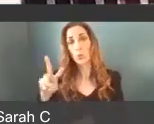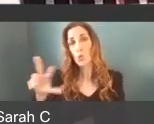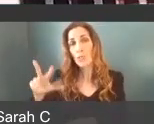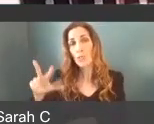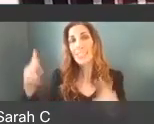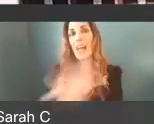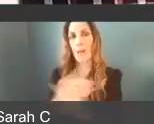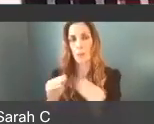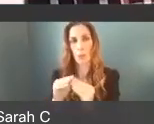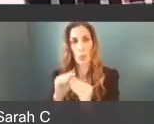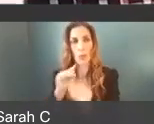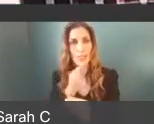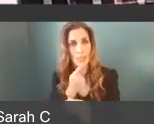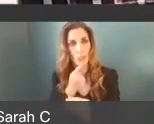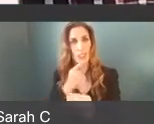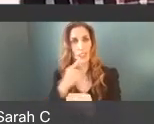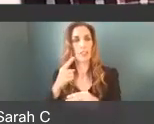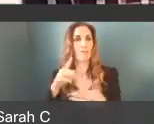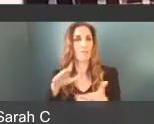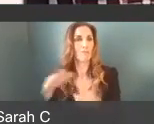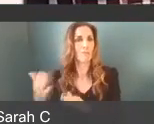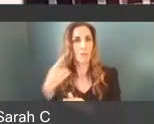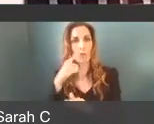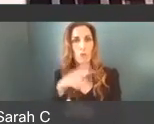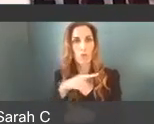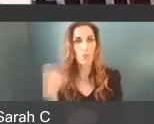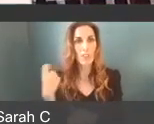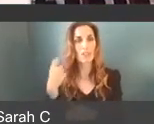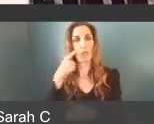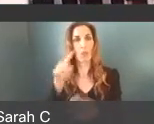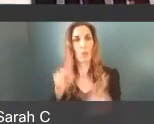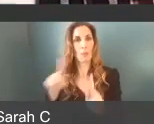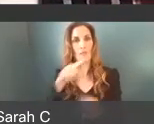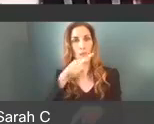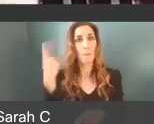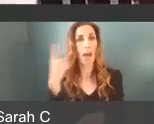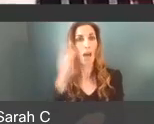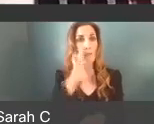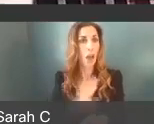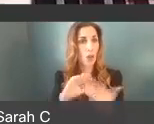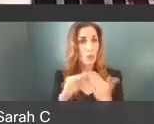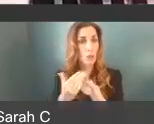and fatal outcomes for our black and brown communities who test positive for COVID-19,